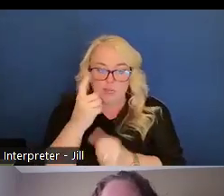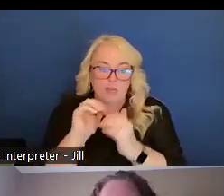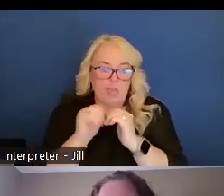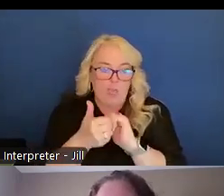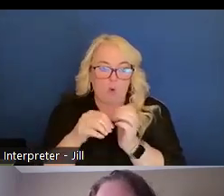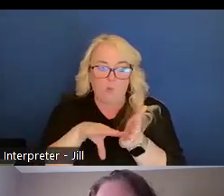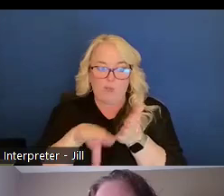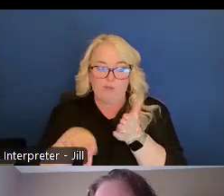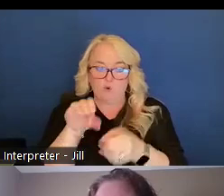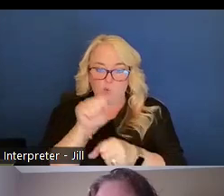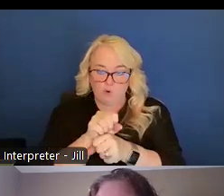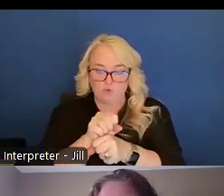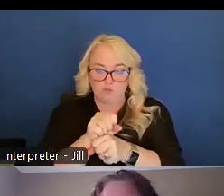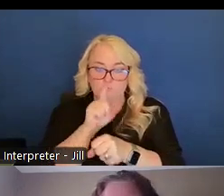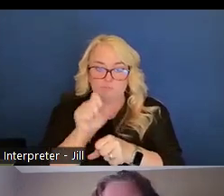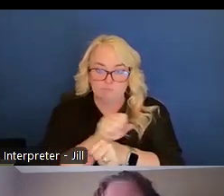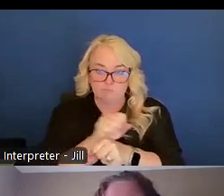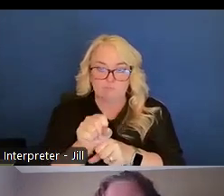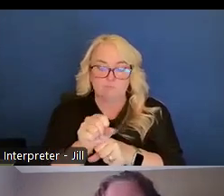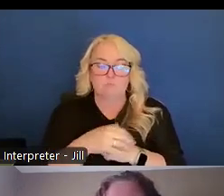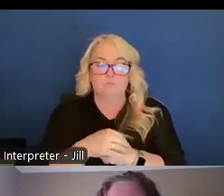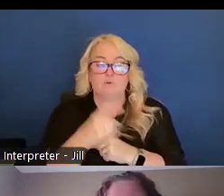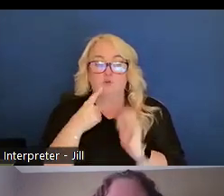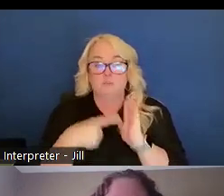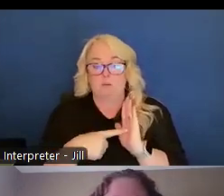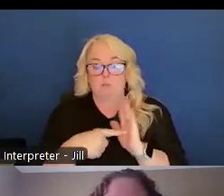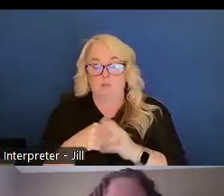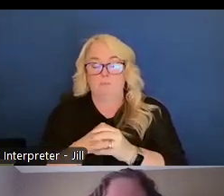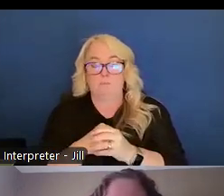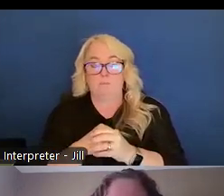waiver works on the ground. So for example, they may have a